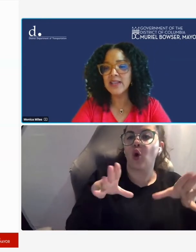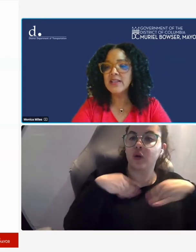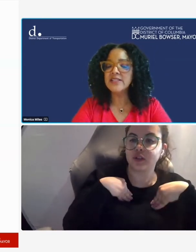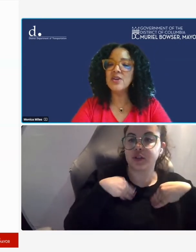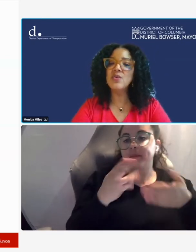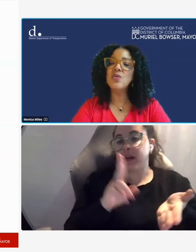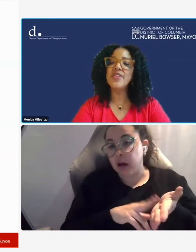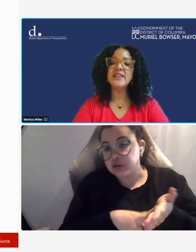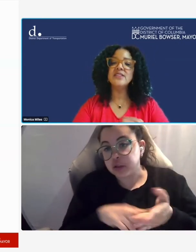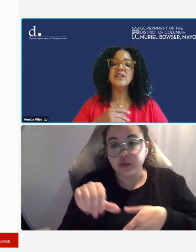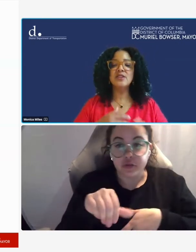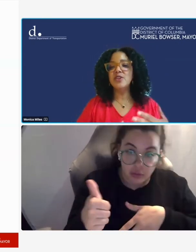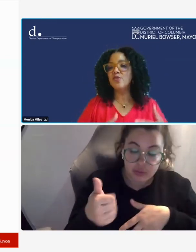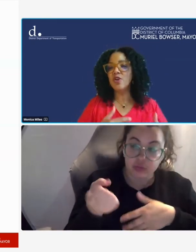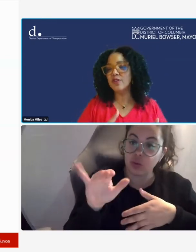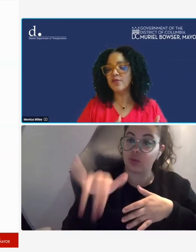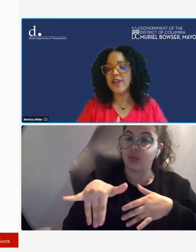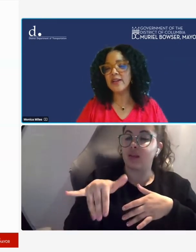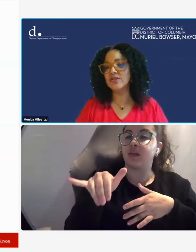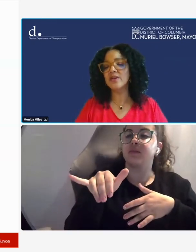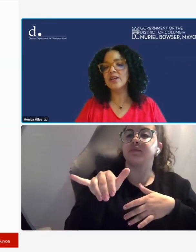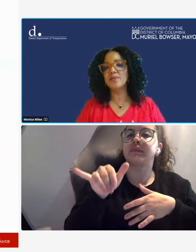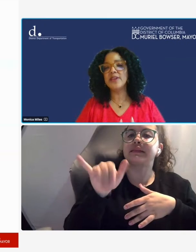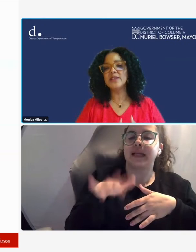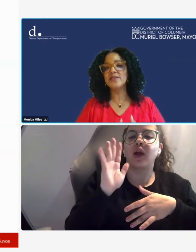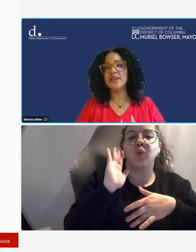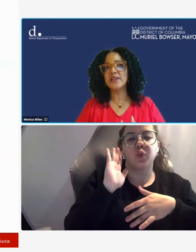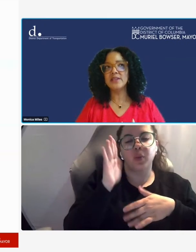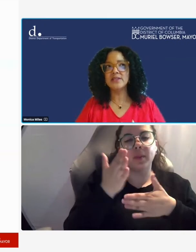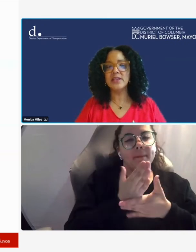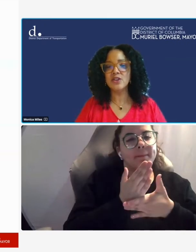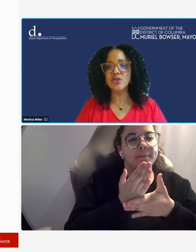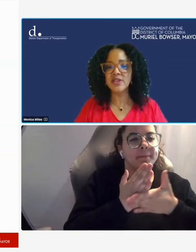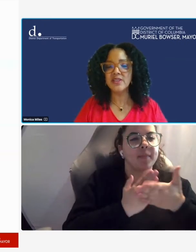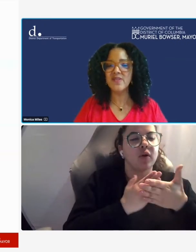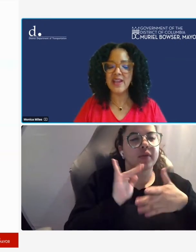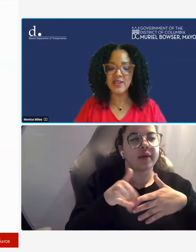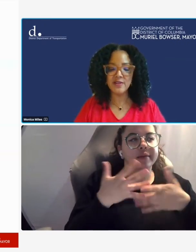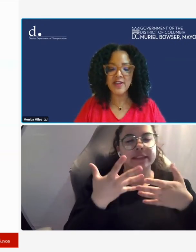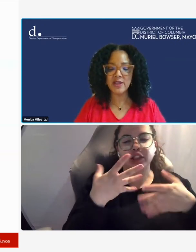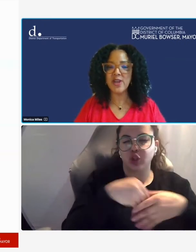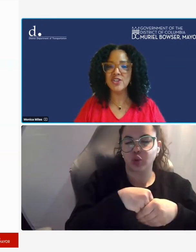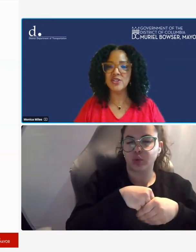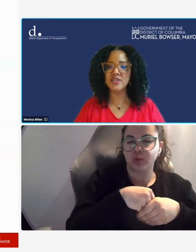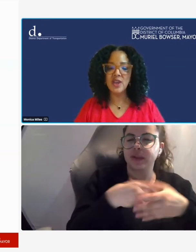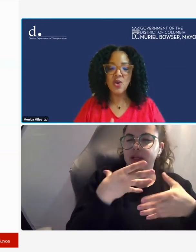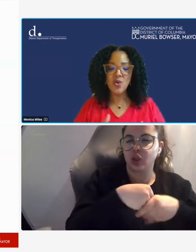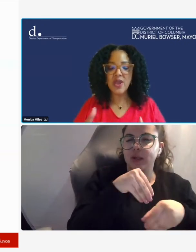so that's going to be a factor that that is included in the in the evaluation is whether or